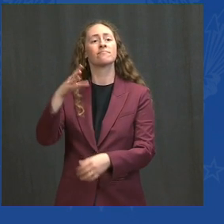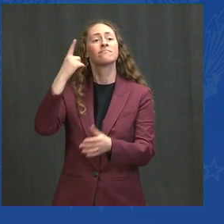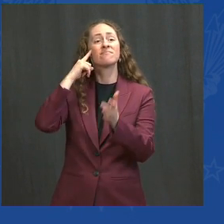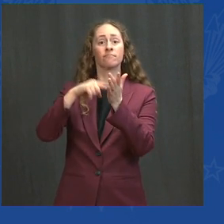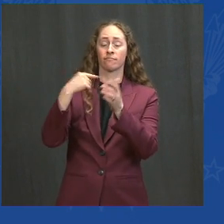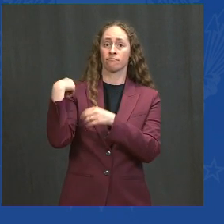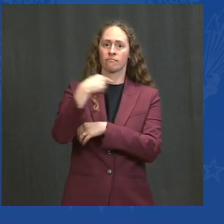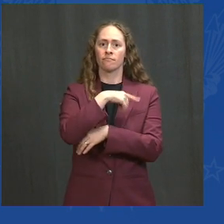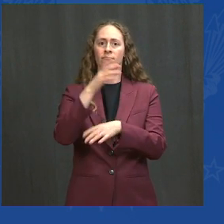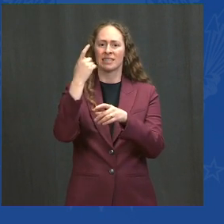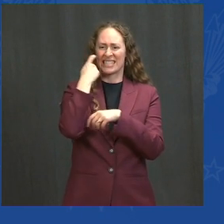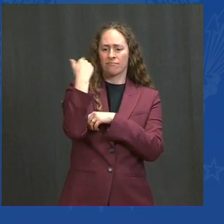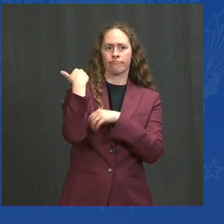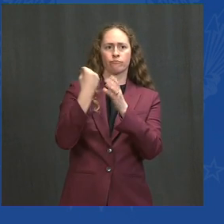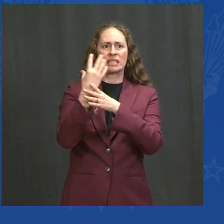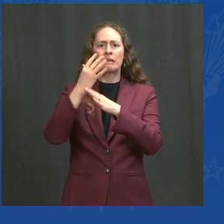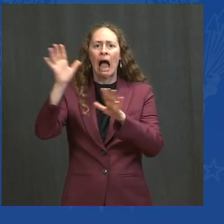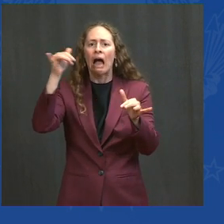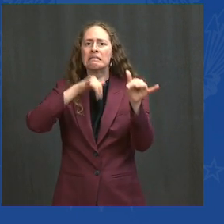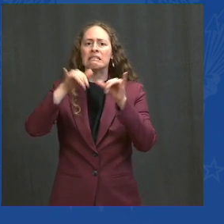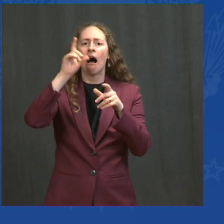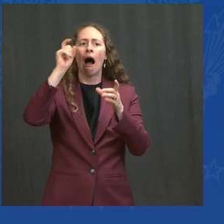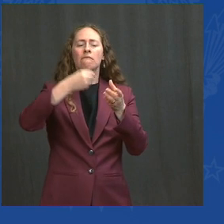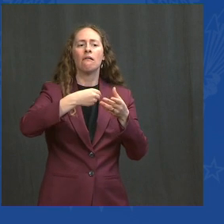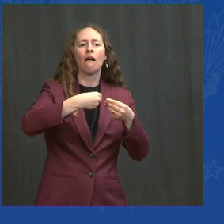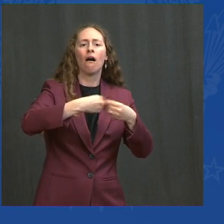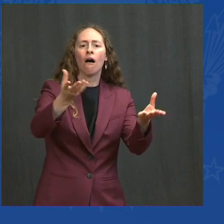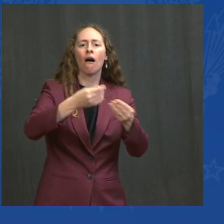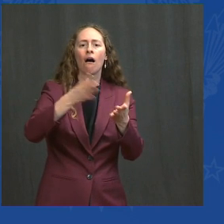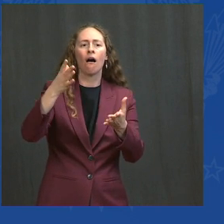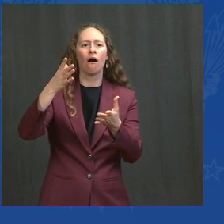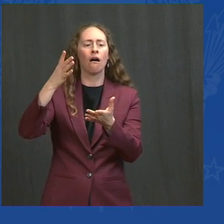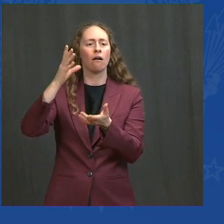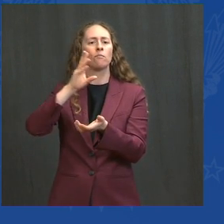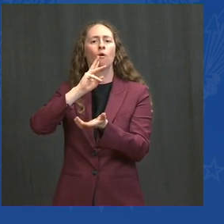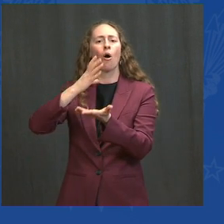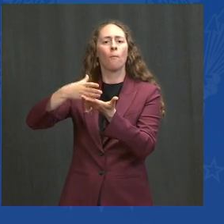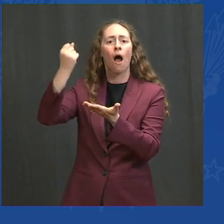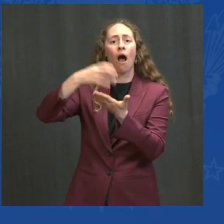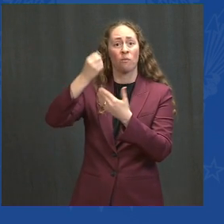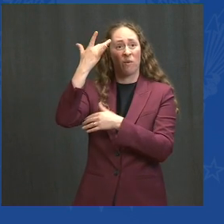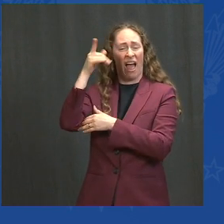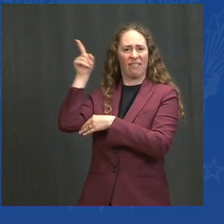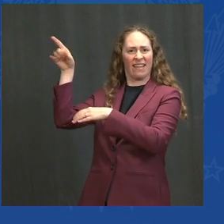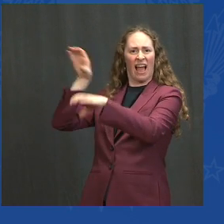because they were worried about those chemicals in the groundwater, which were linked to cancer and other illnesses.